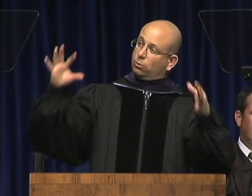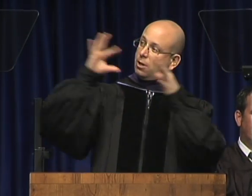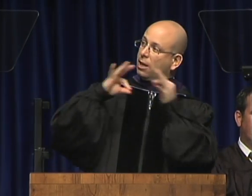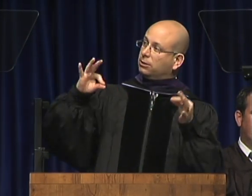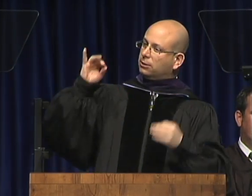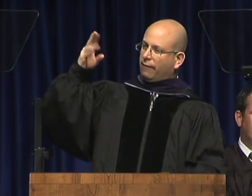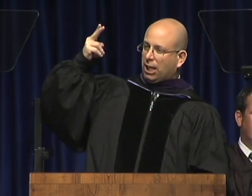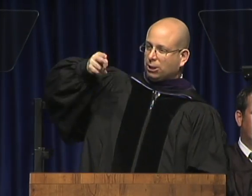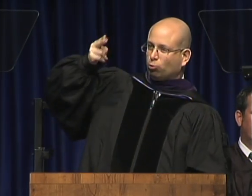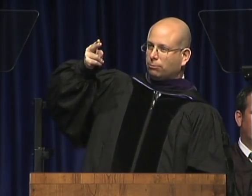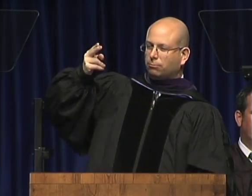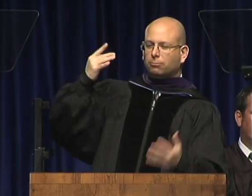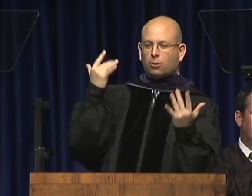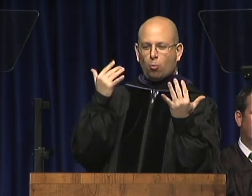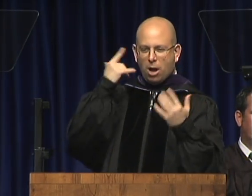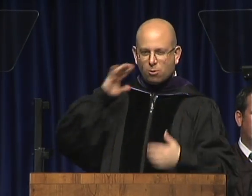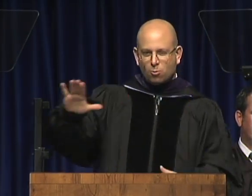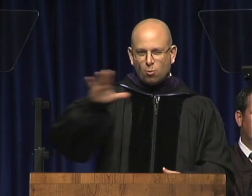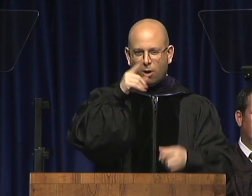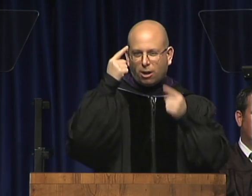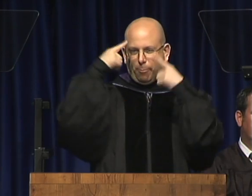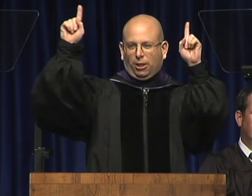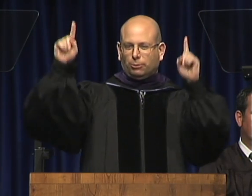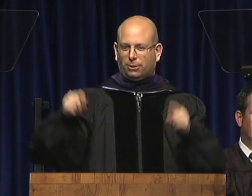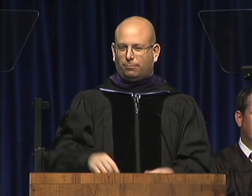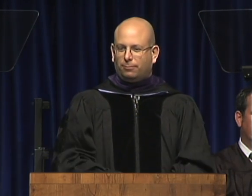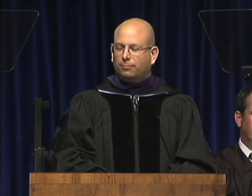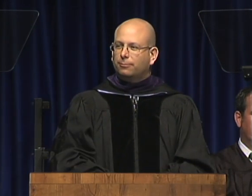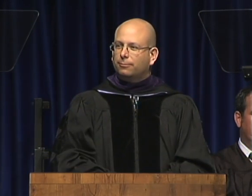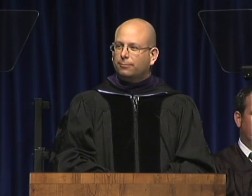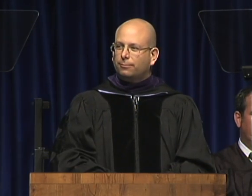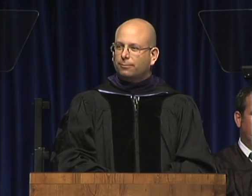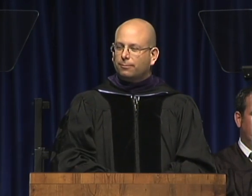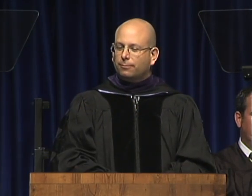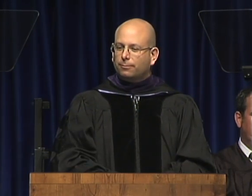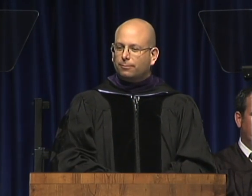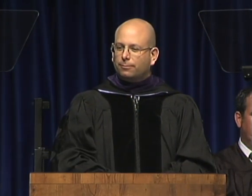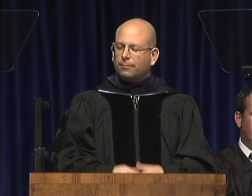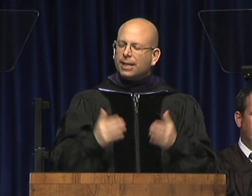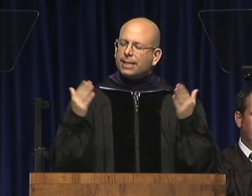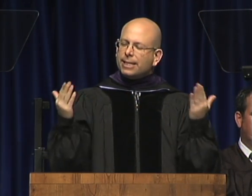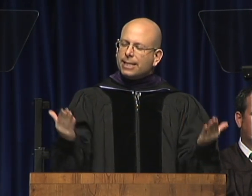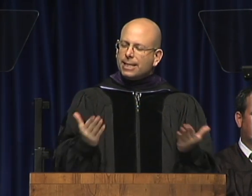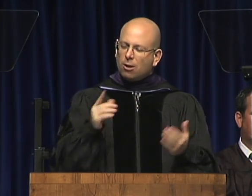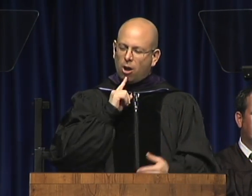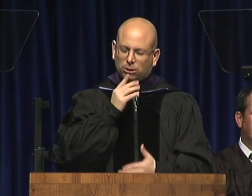The annals of history await your accomplishments!